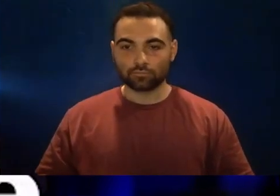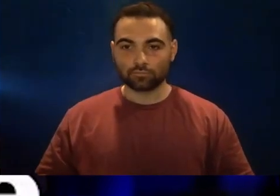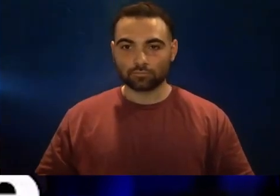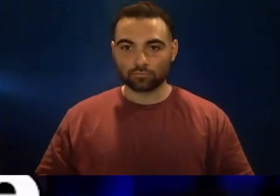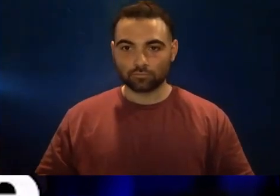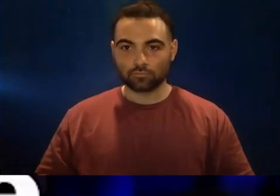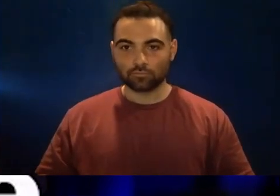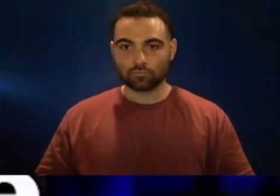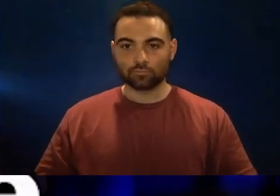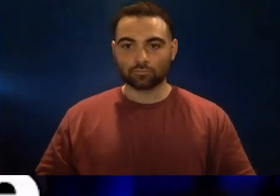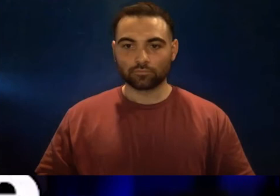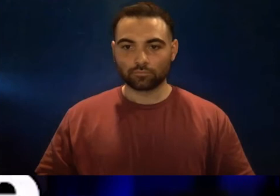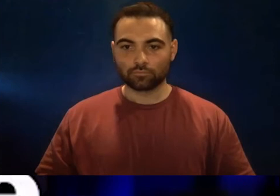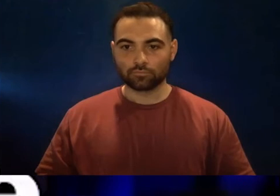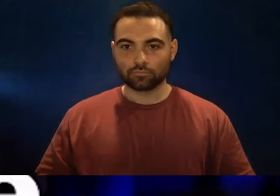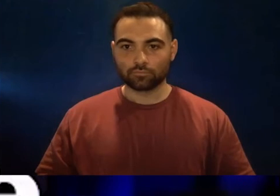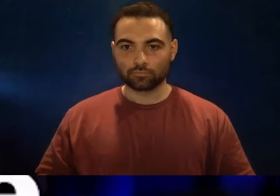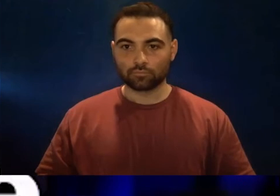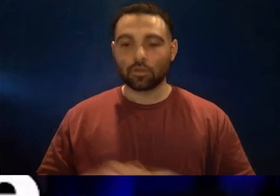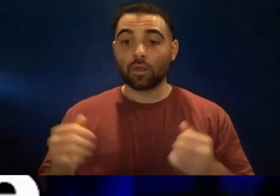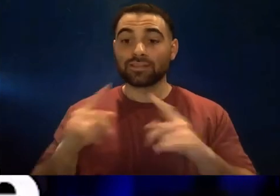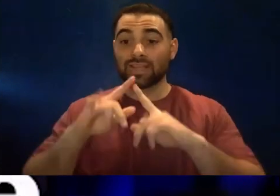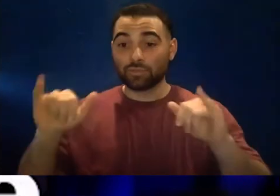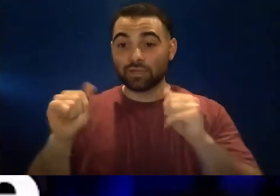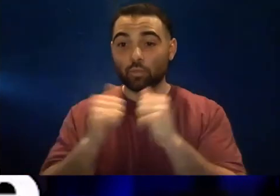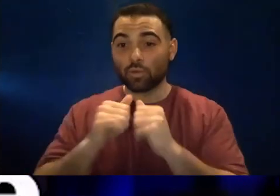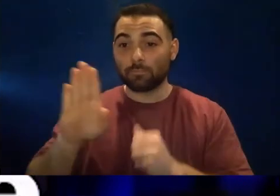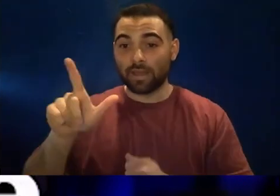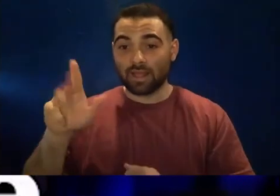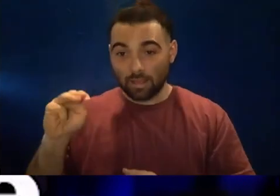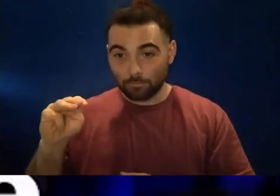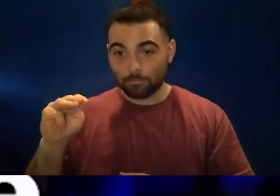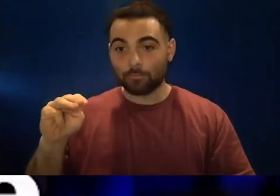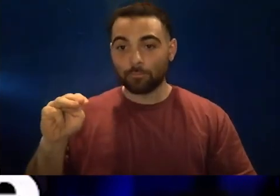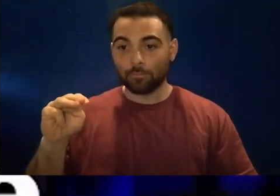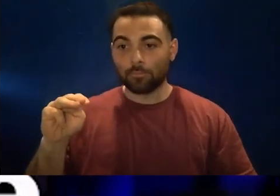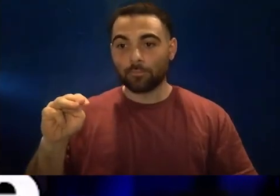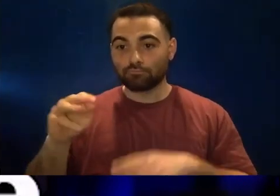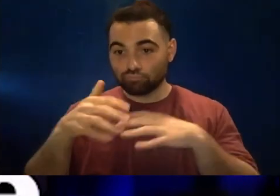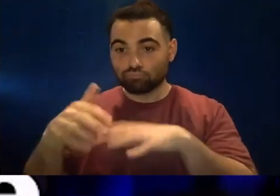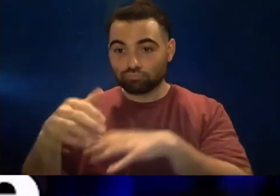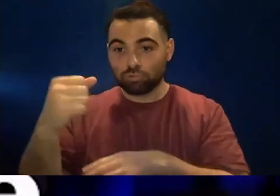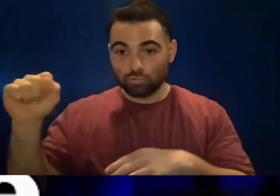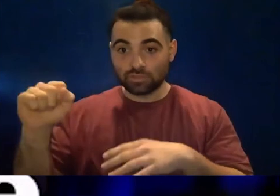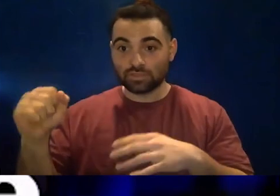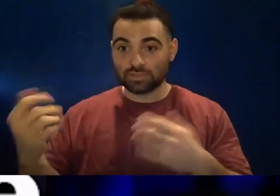simultaneously with the Black Lives Matter protests that were going on. So they got together and there's this wonderful moment